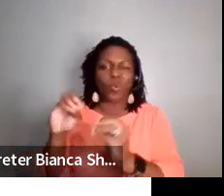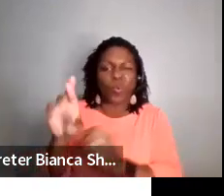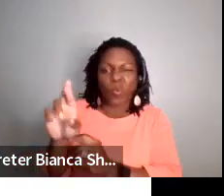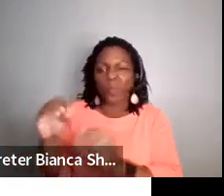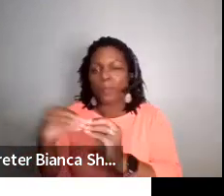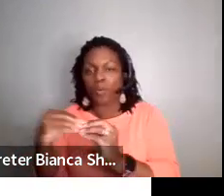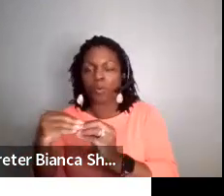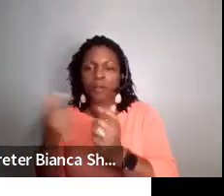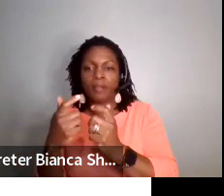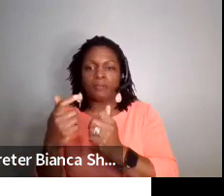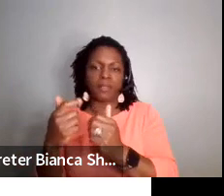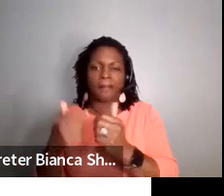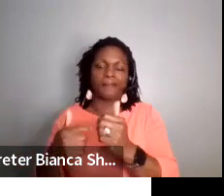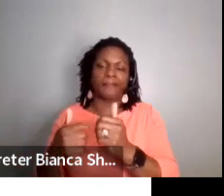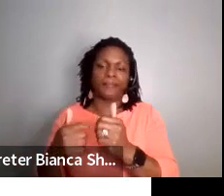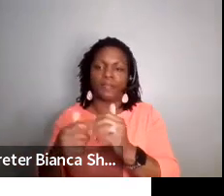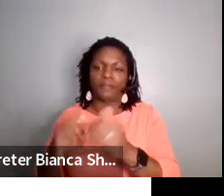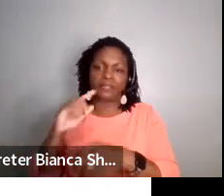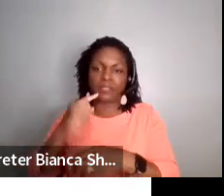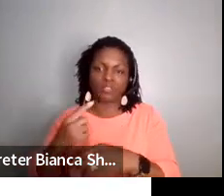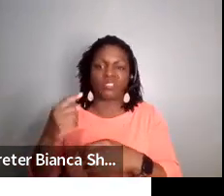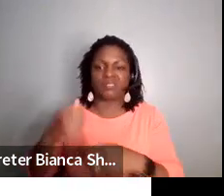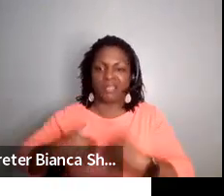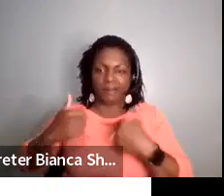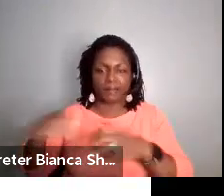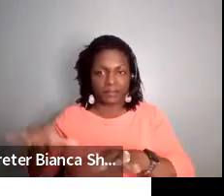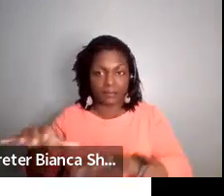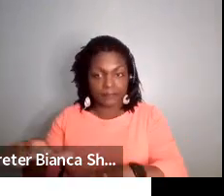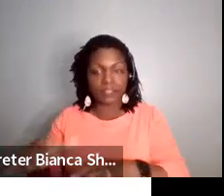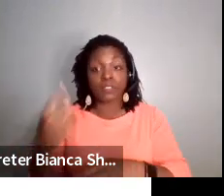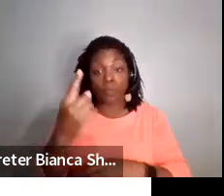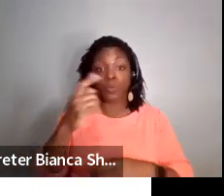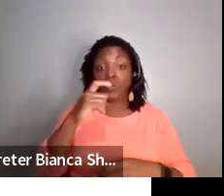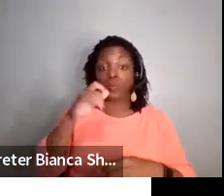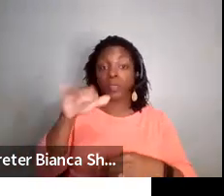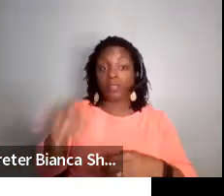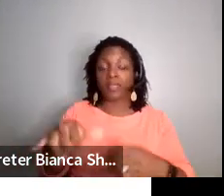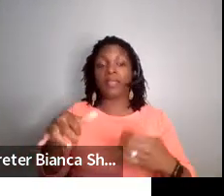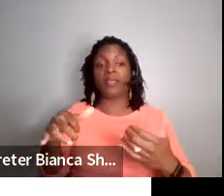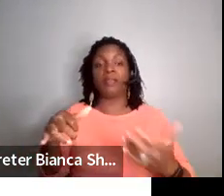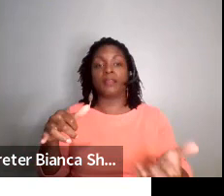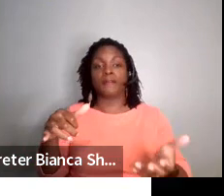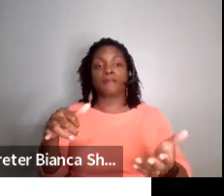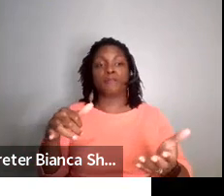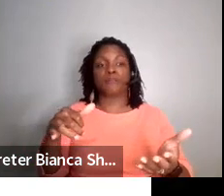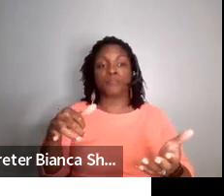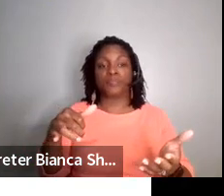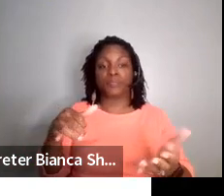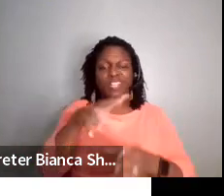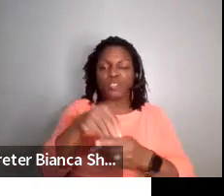This influence. People who have a record of such an impairment, even if they do not cut drinking have a disability.